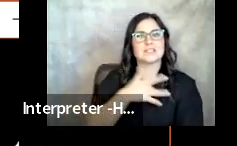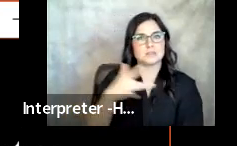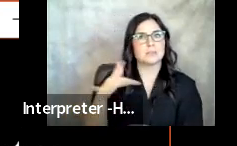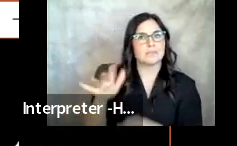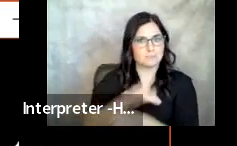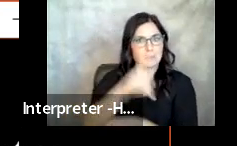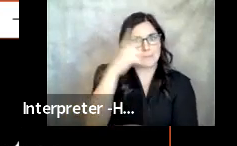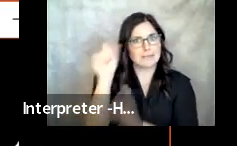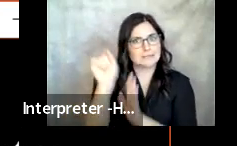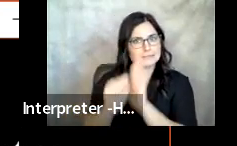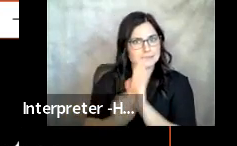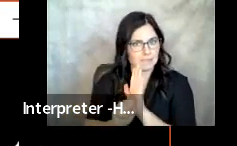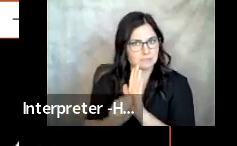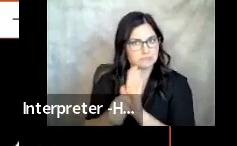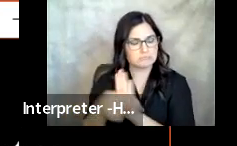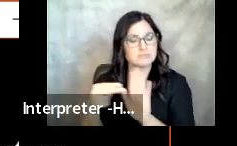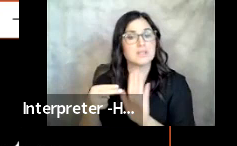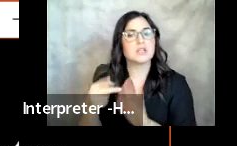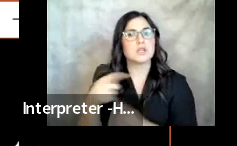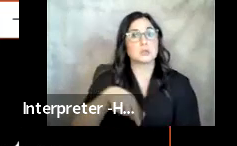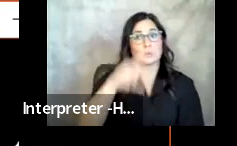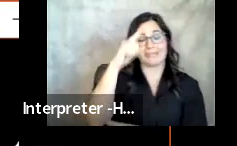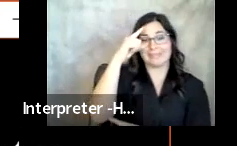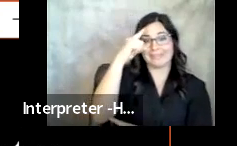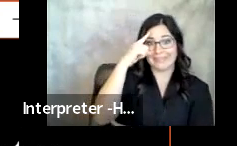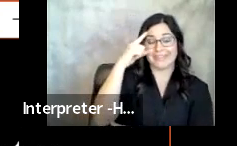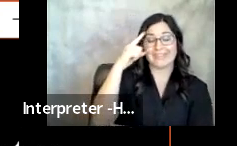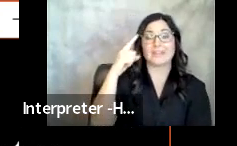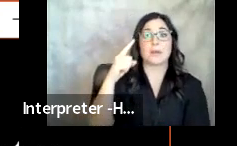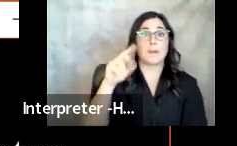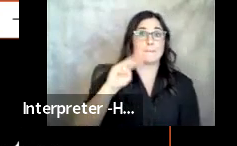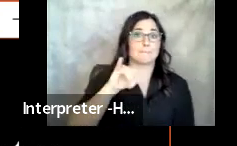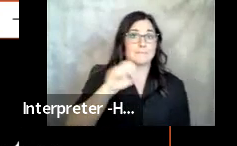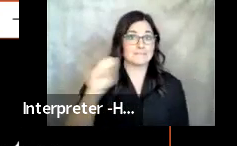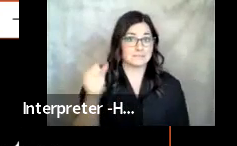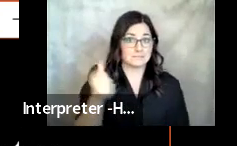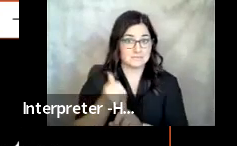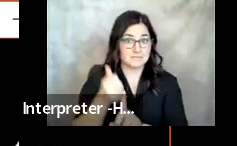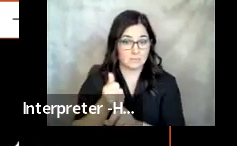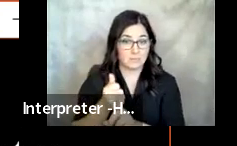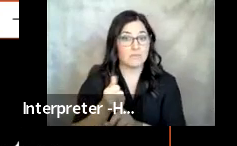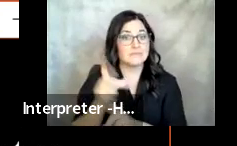You would think that if Mississippi is a democracy, it would pass.